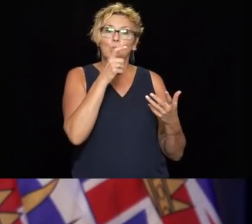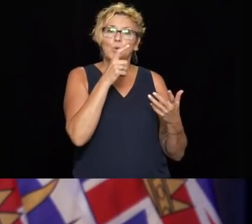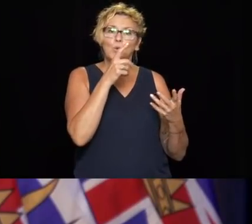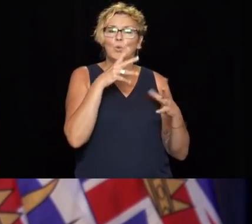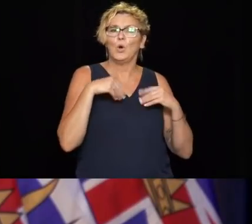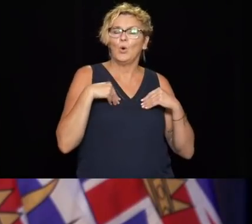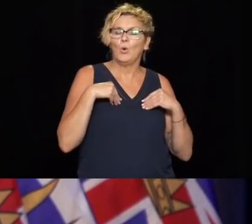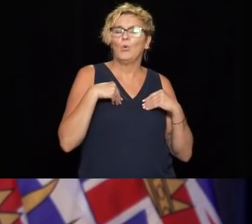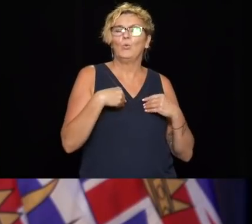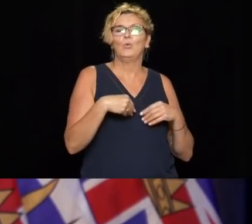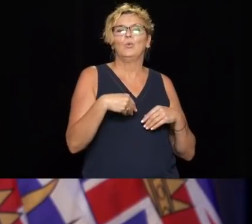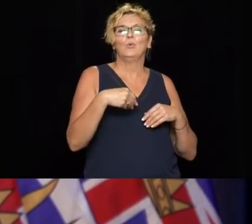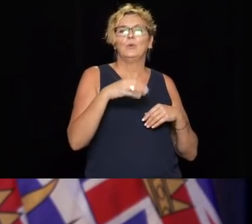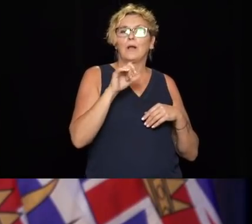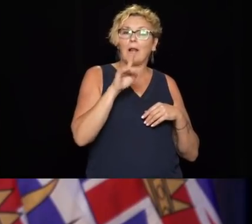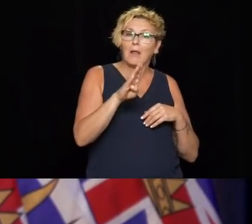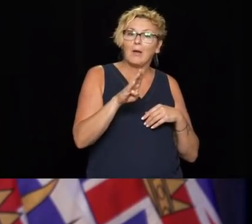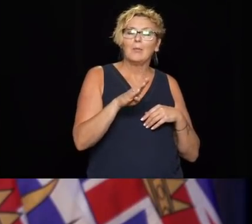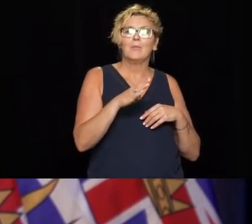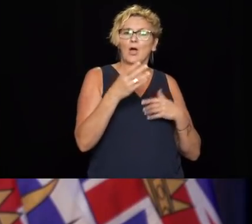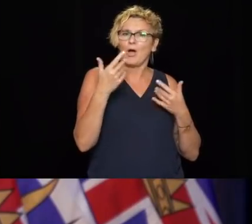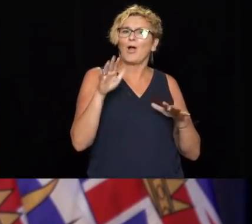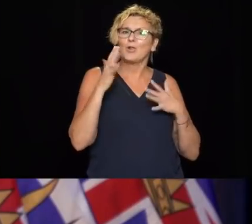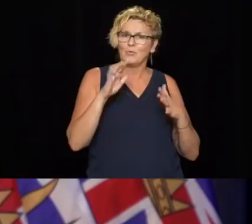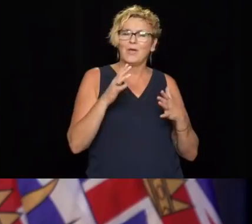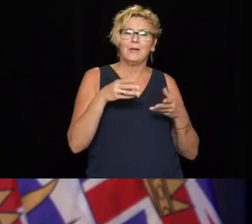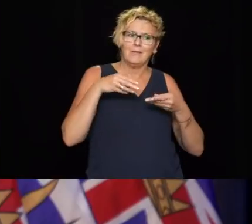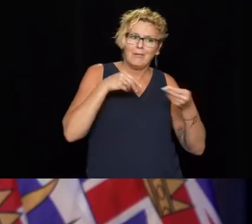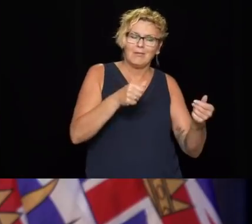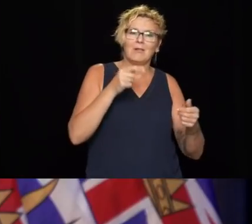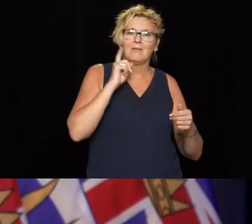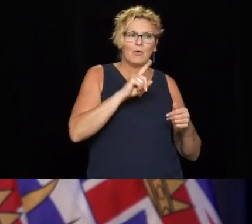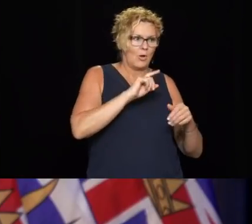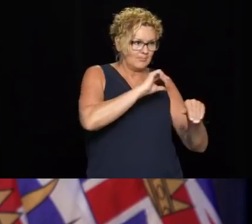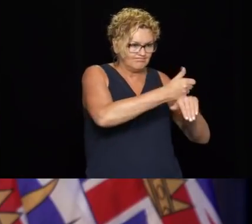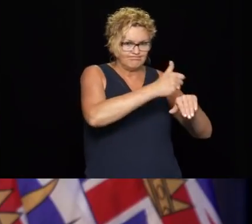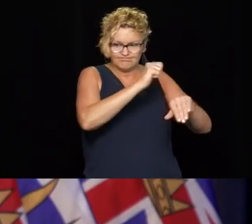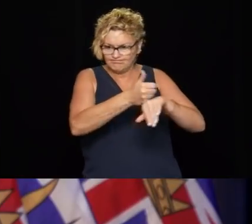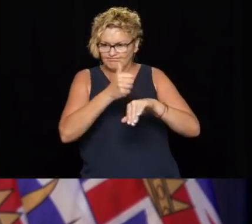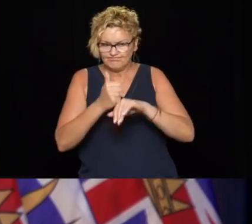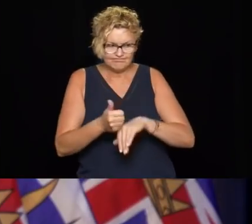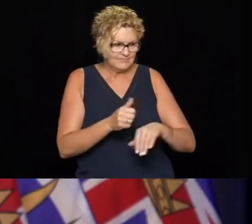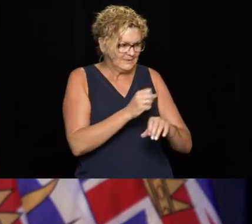plexiglass to trying to comply they are now concerned about their future well-being, also restaurants